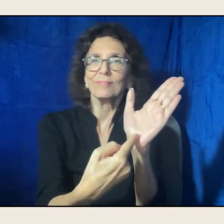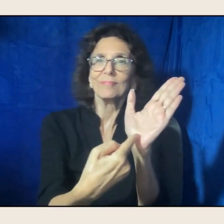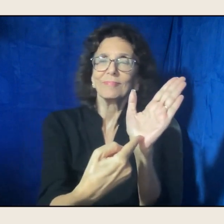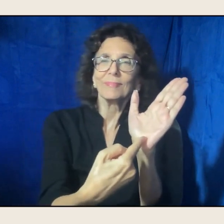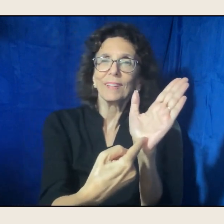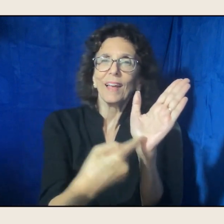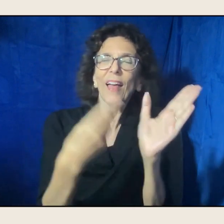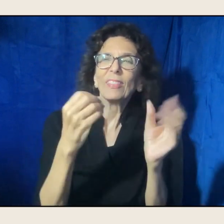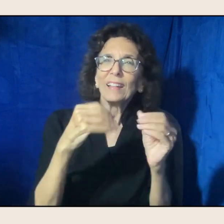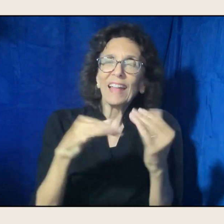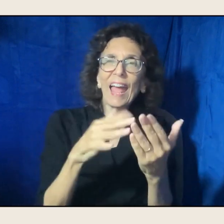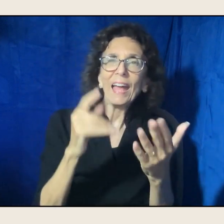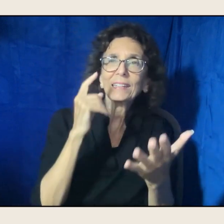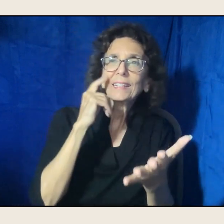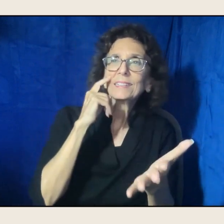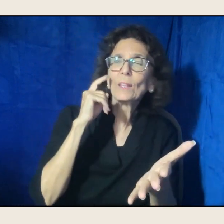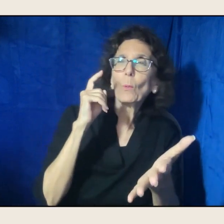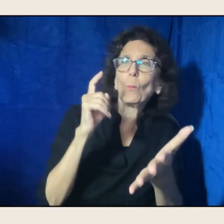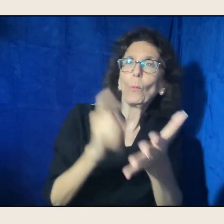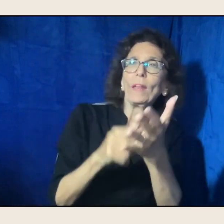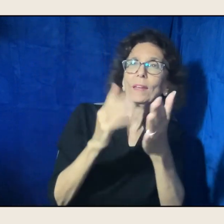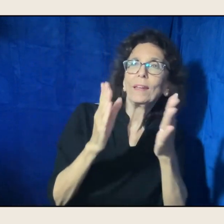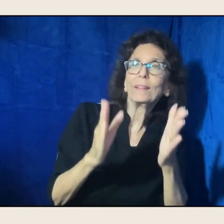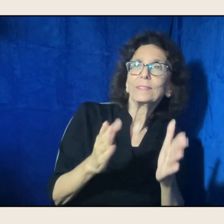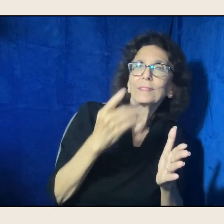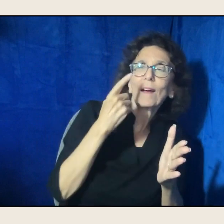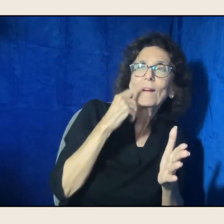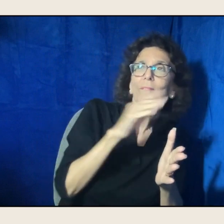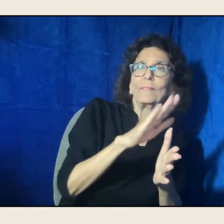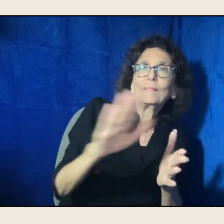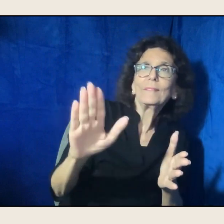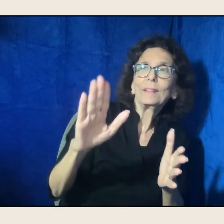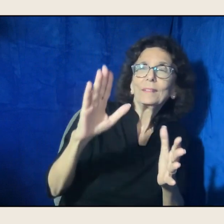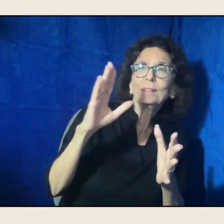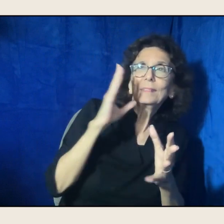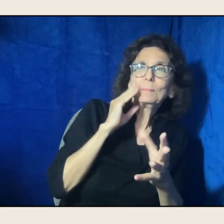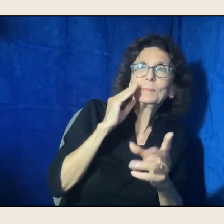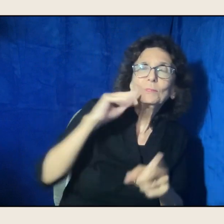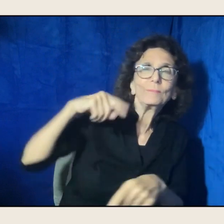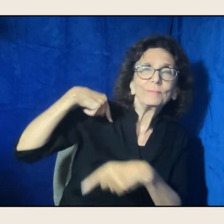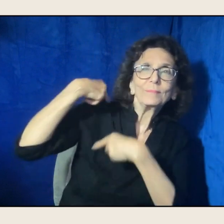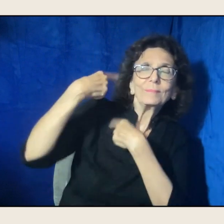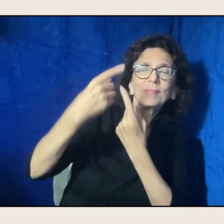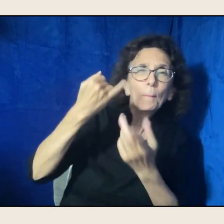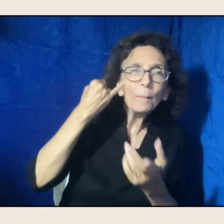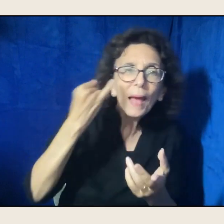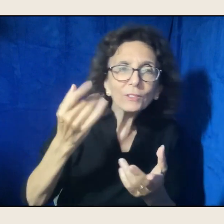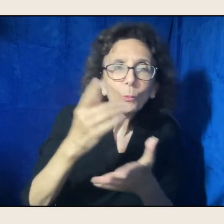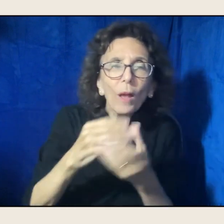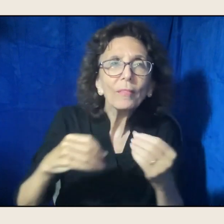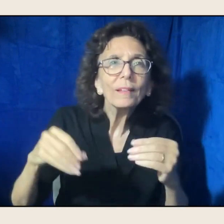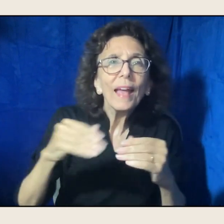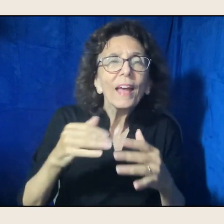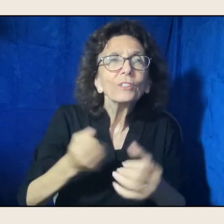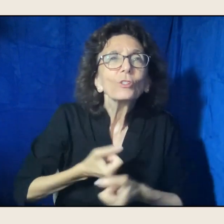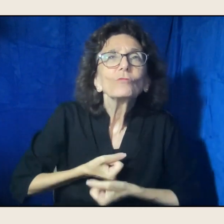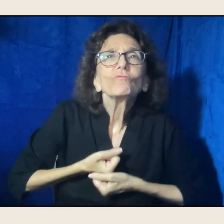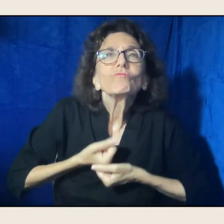So trying to imagine, what would it look and feel like for that land to speak on its own, almost.